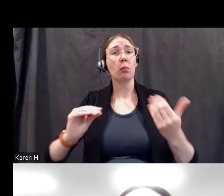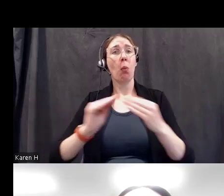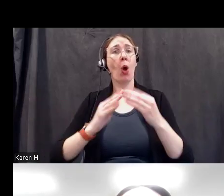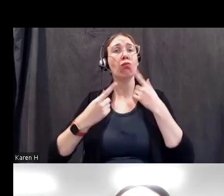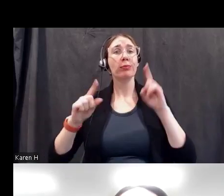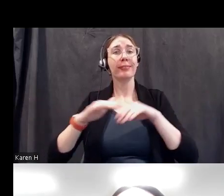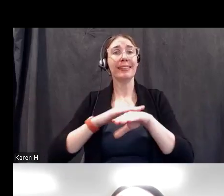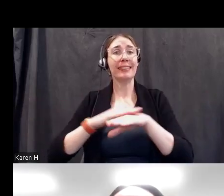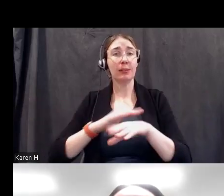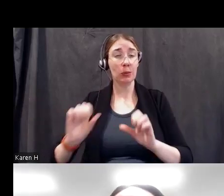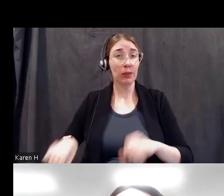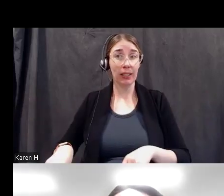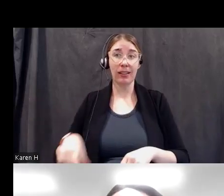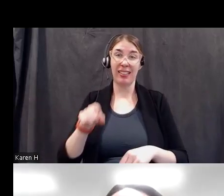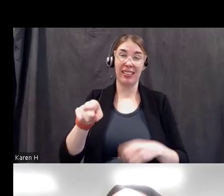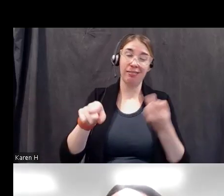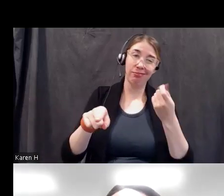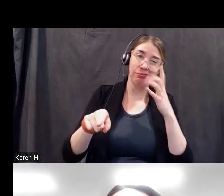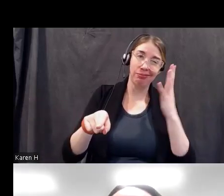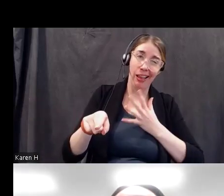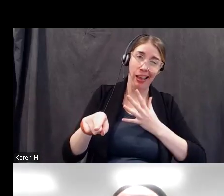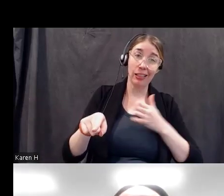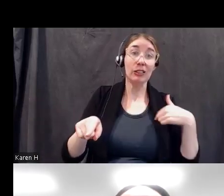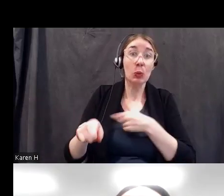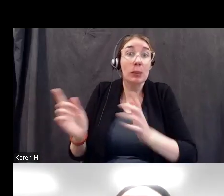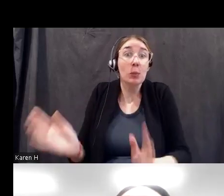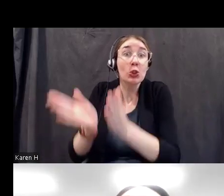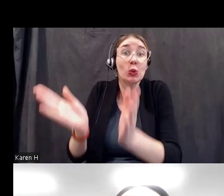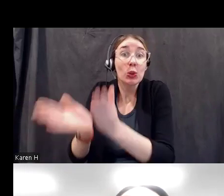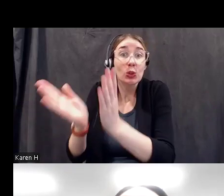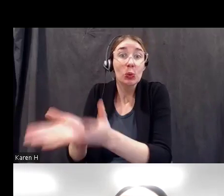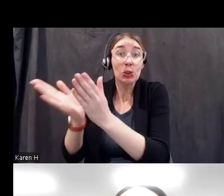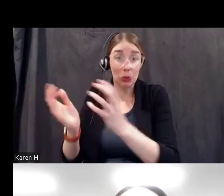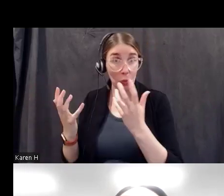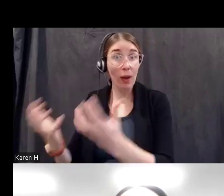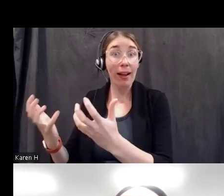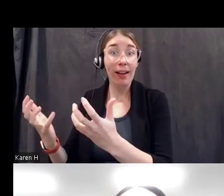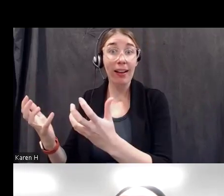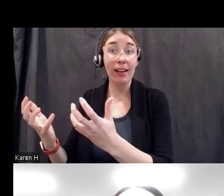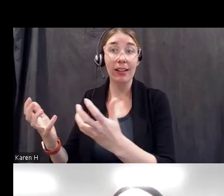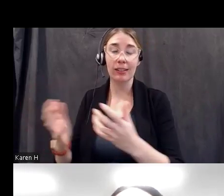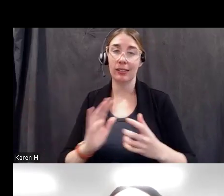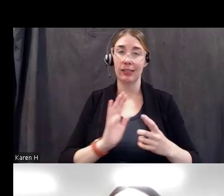one because as much as we pushed for this, we also -- sometimes people don't always know that we're